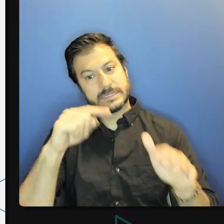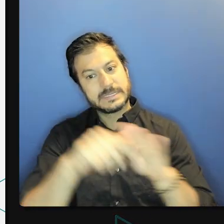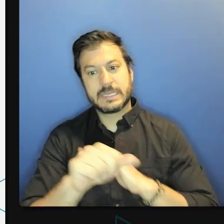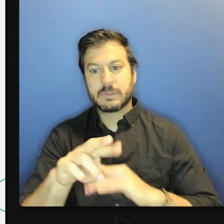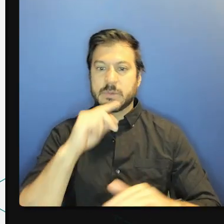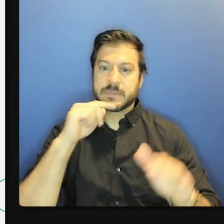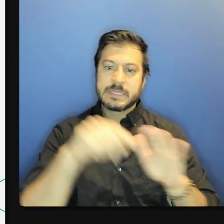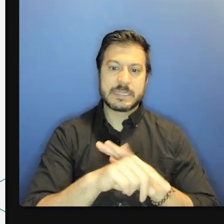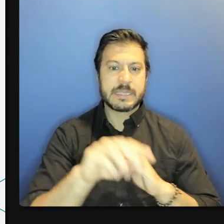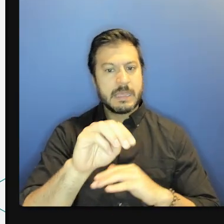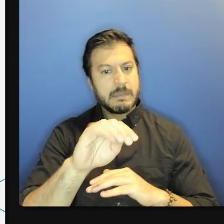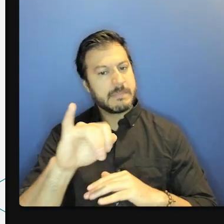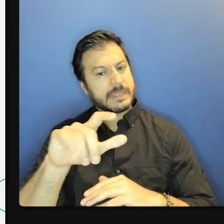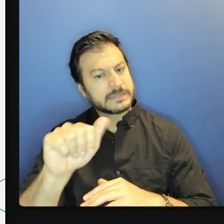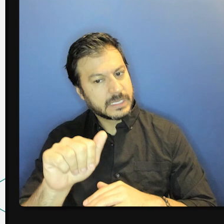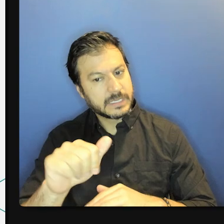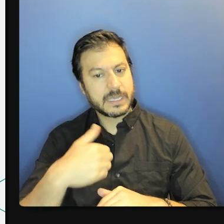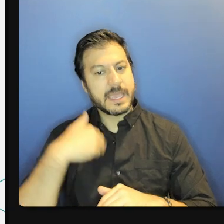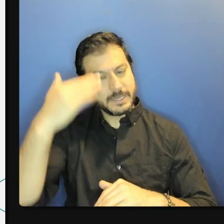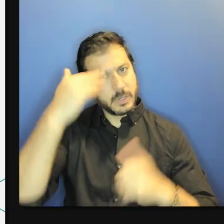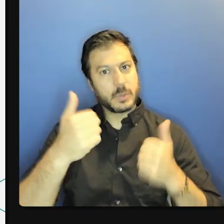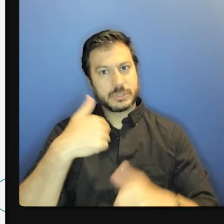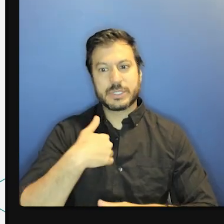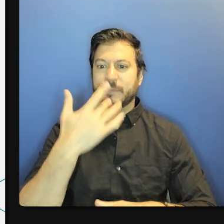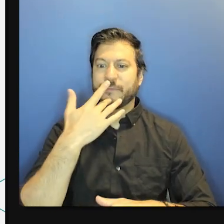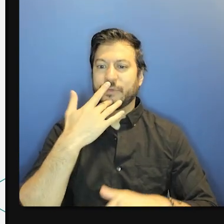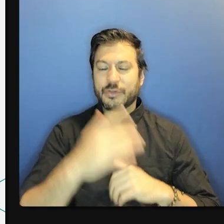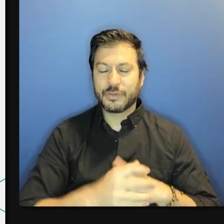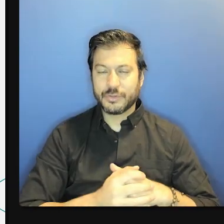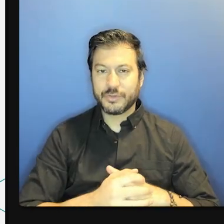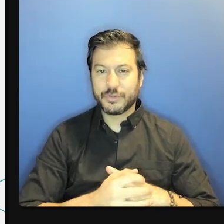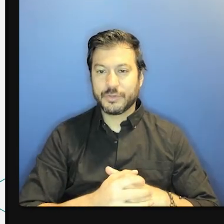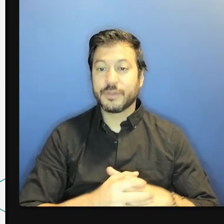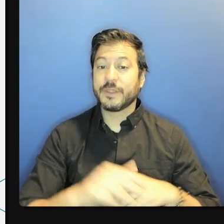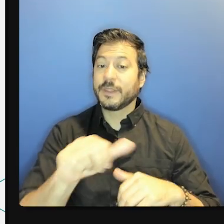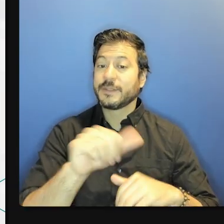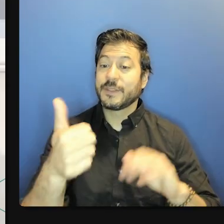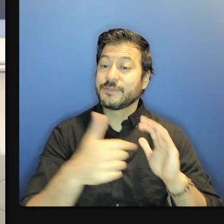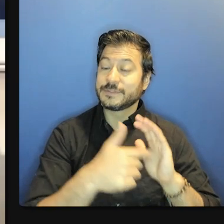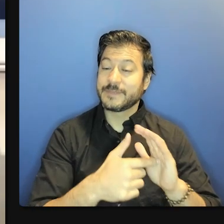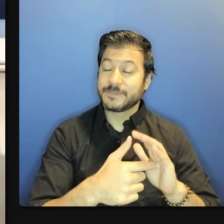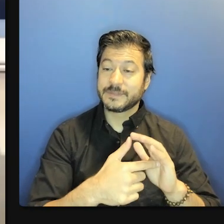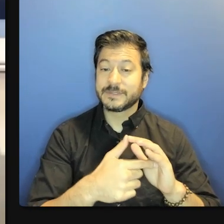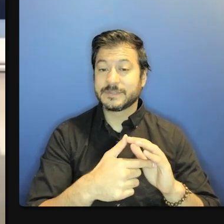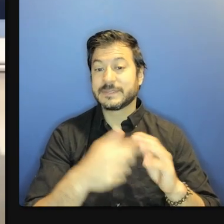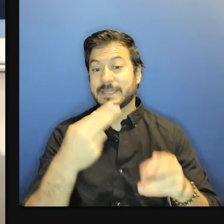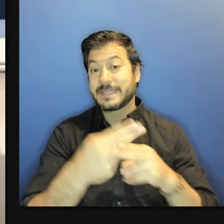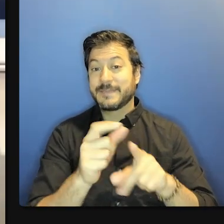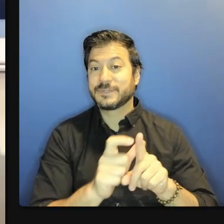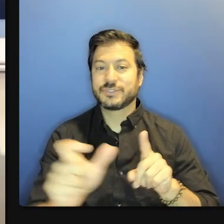It's kill or be killed, Melissa. I know which I'd prefer. Another example of dynamic name insertion